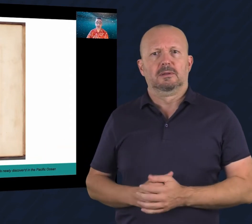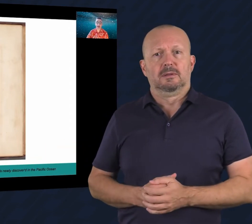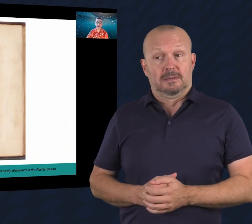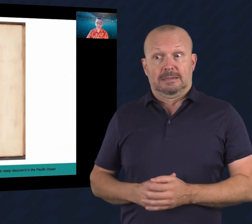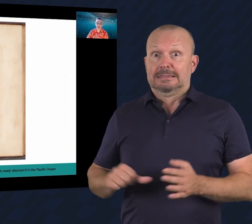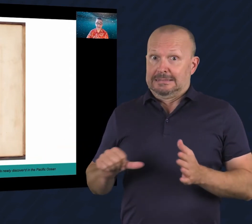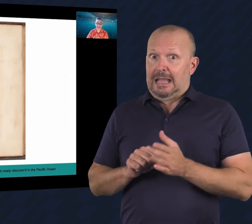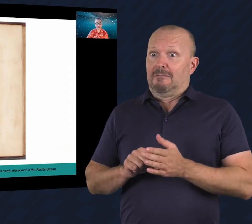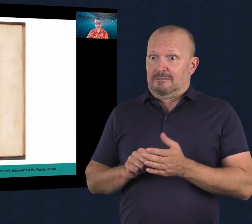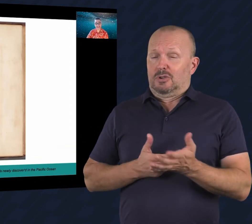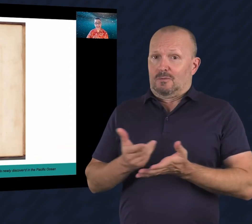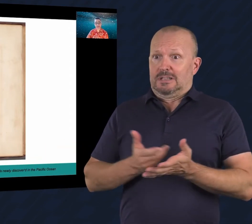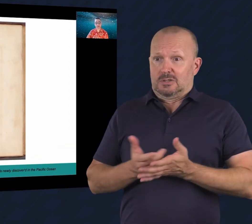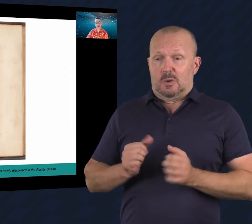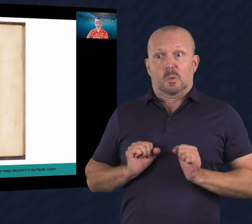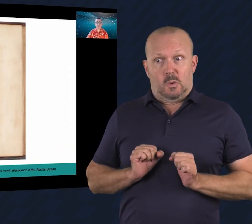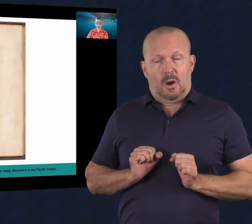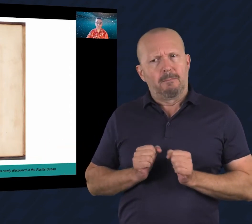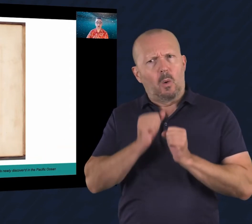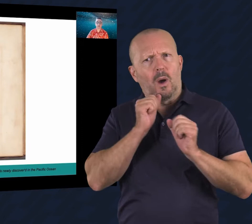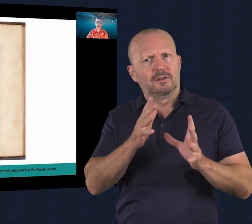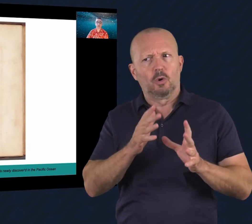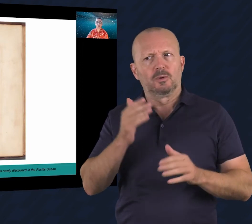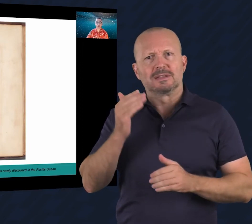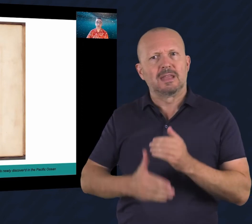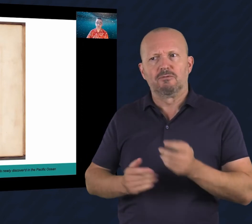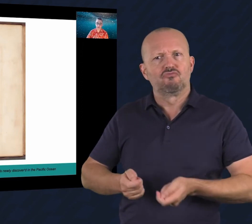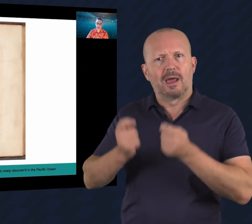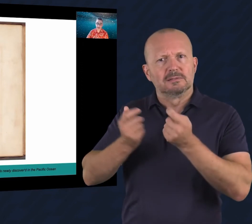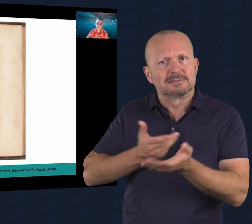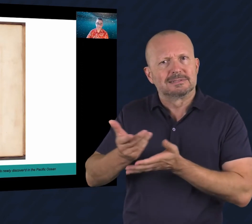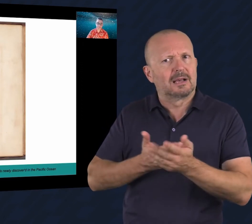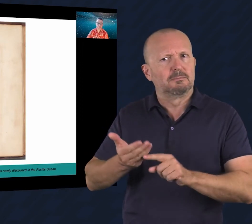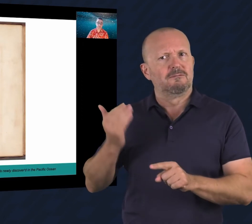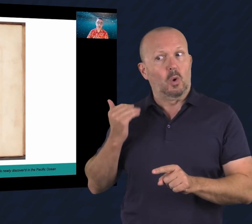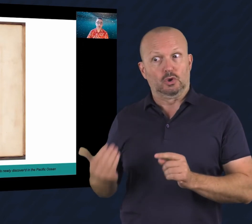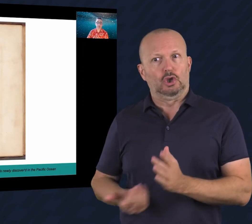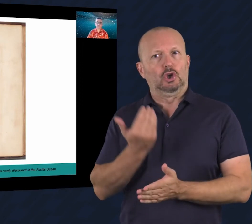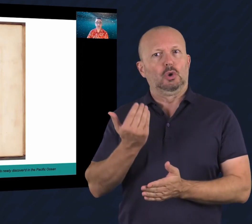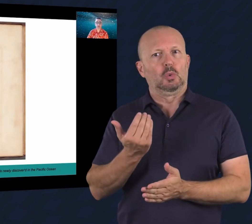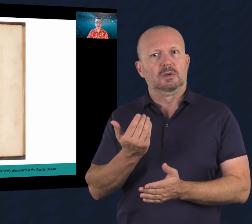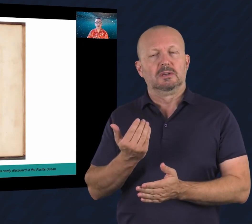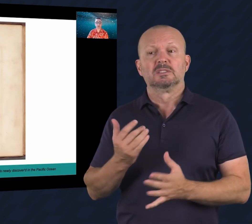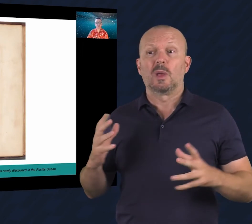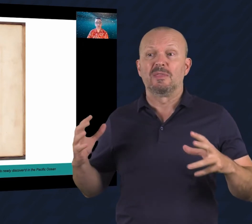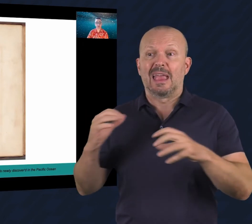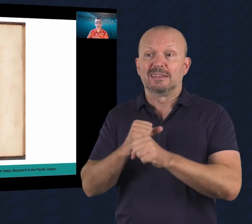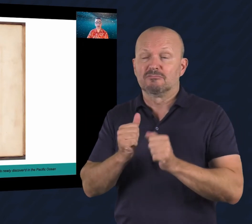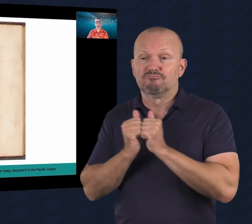And I replied, it is, but it's also a wonderful conversation, because we've never had it. Ultimately, we settled on Digital Pasifik,